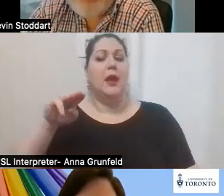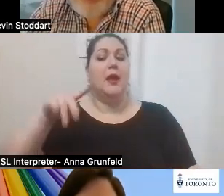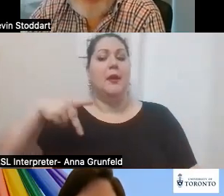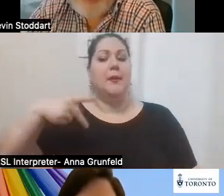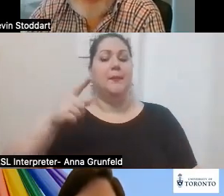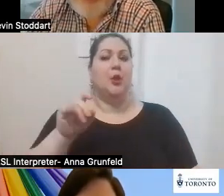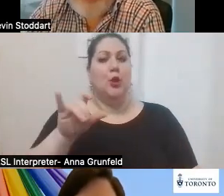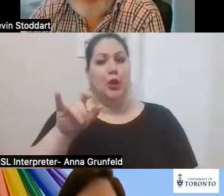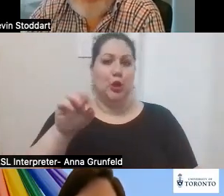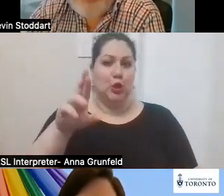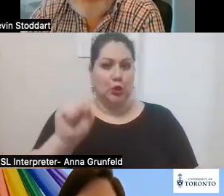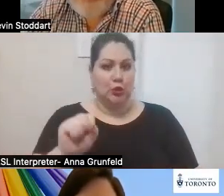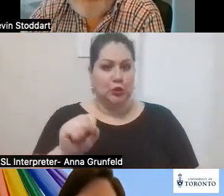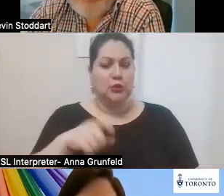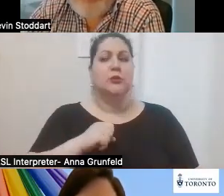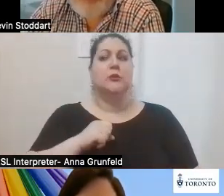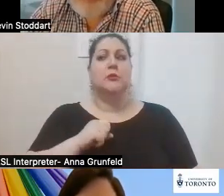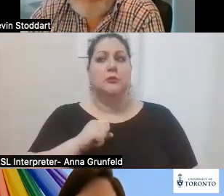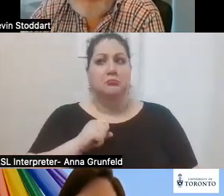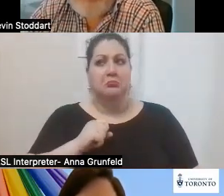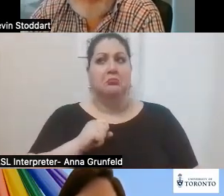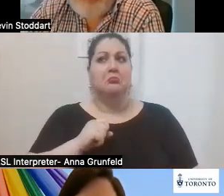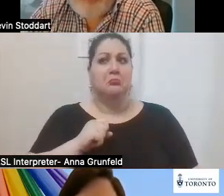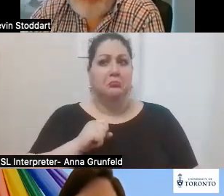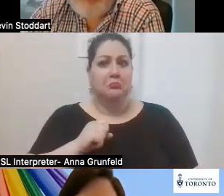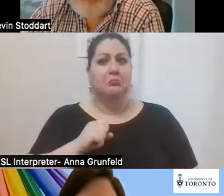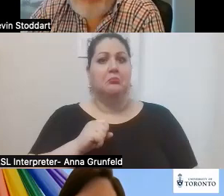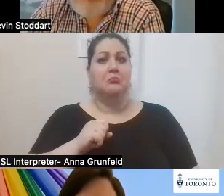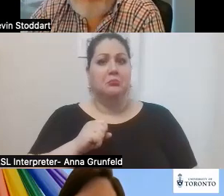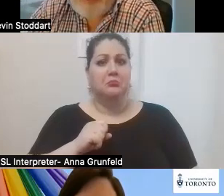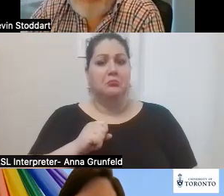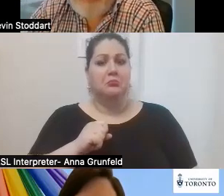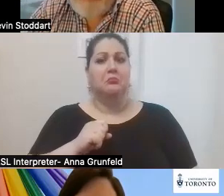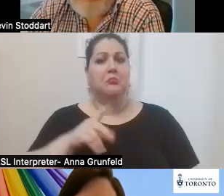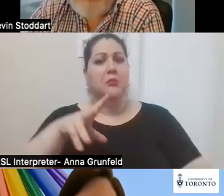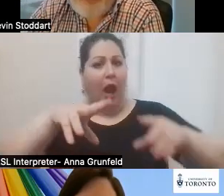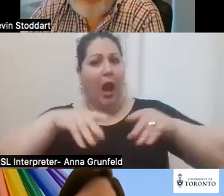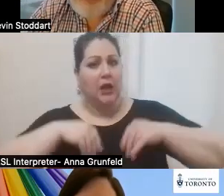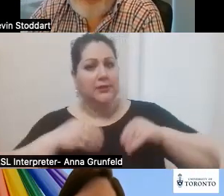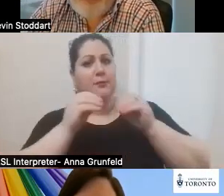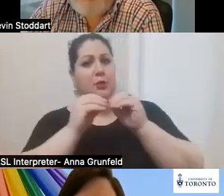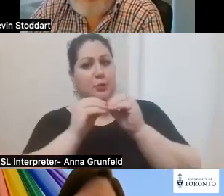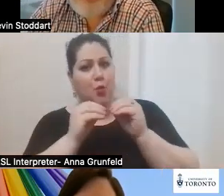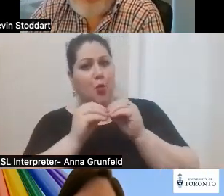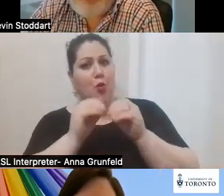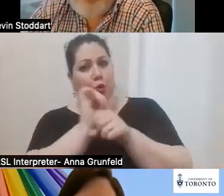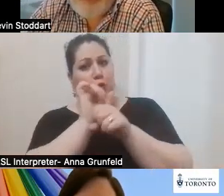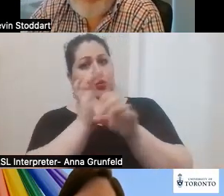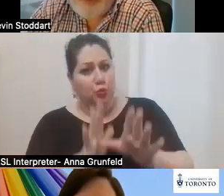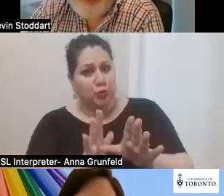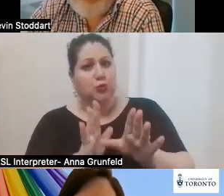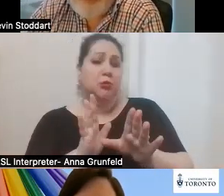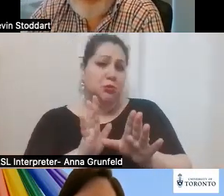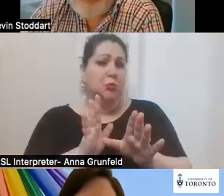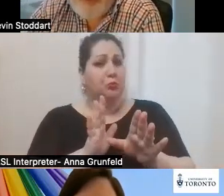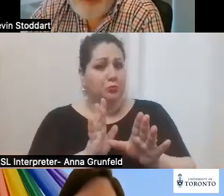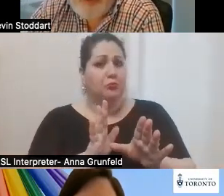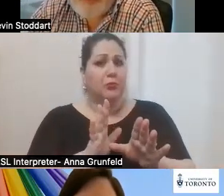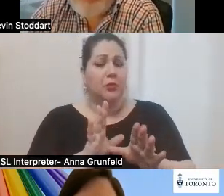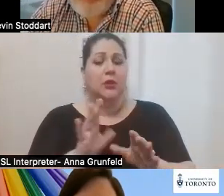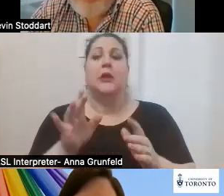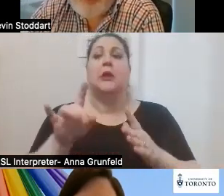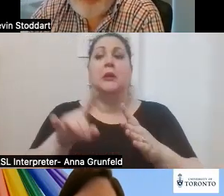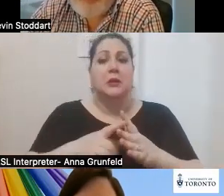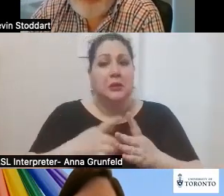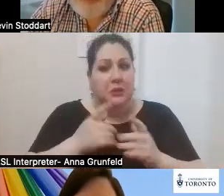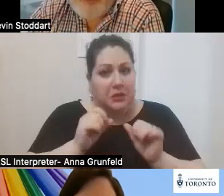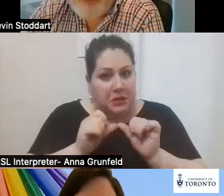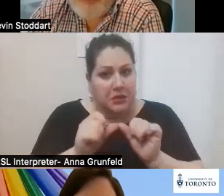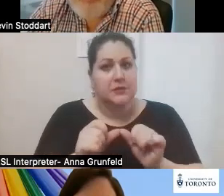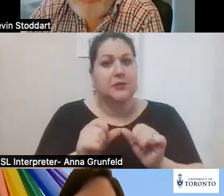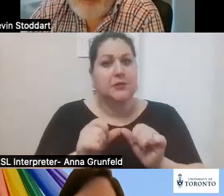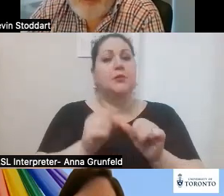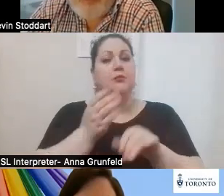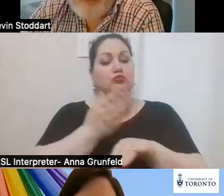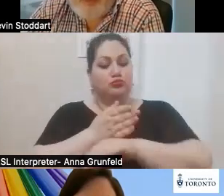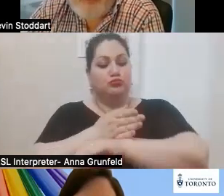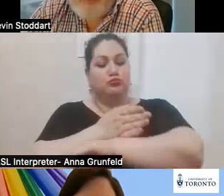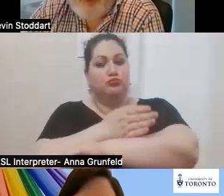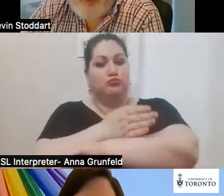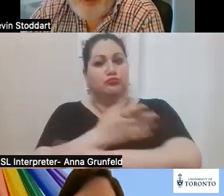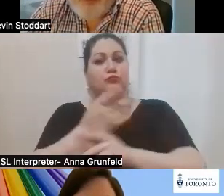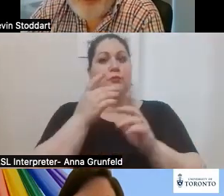We continue to need to make in roads through education and training and support of employers.